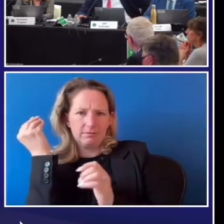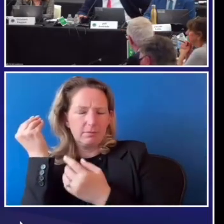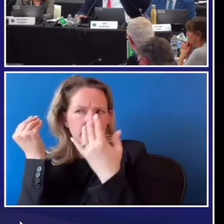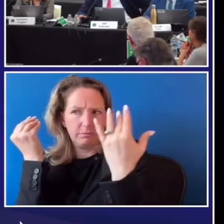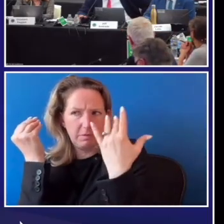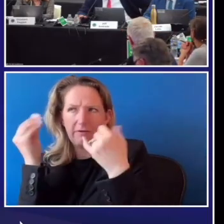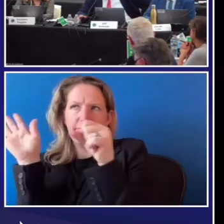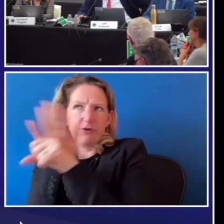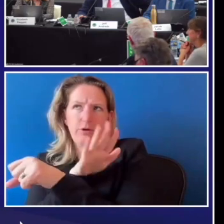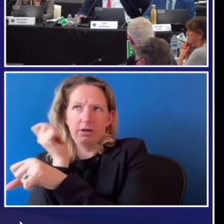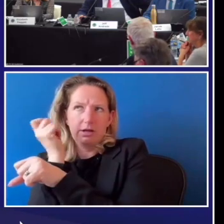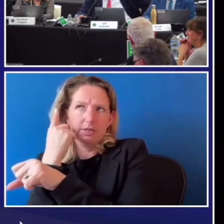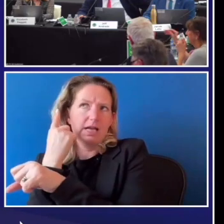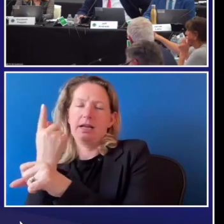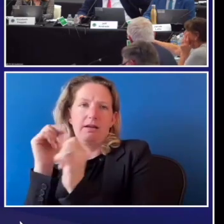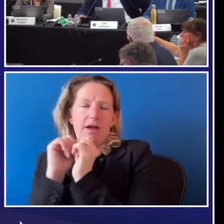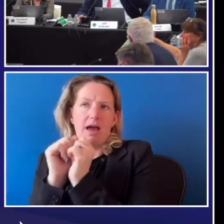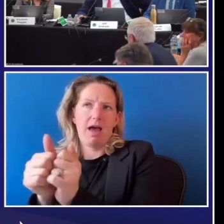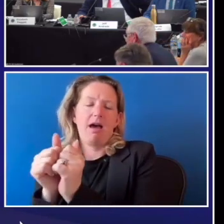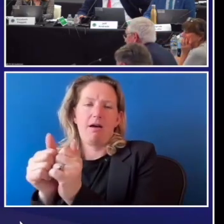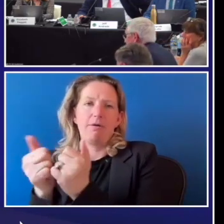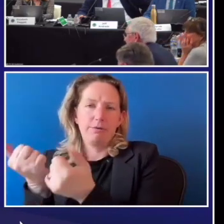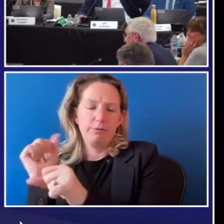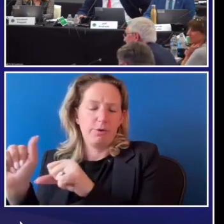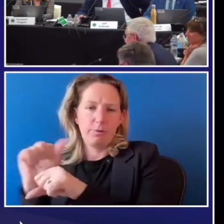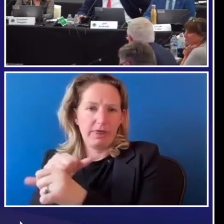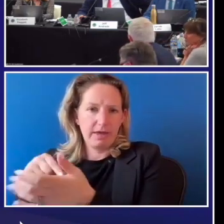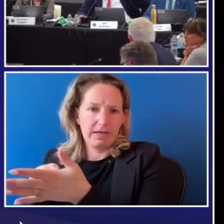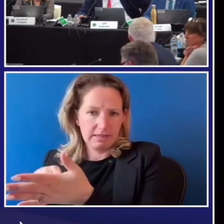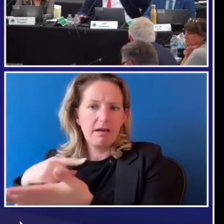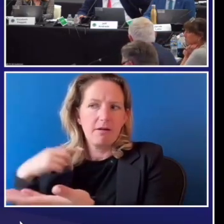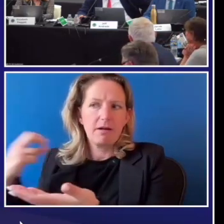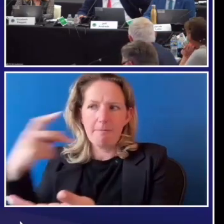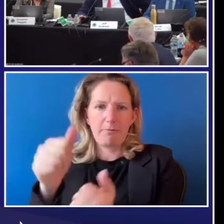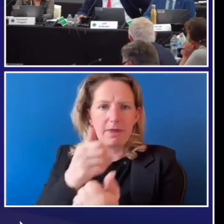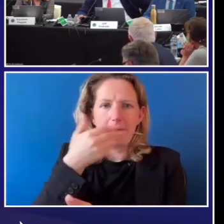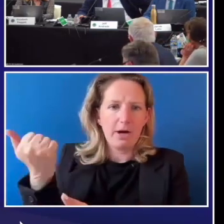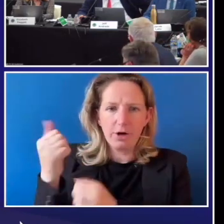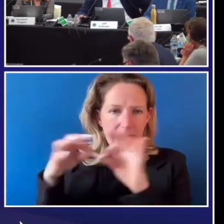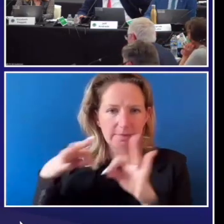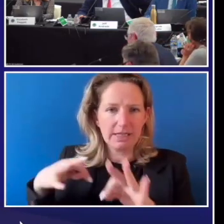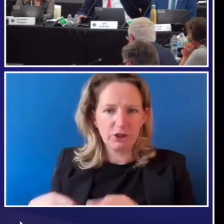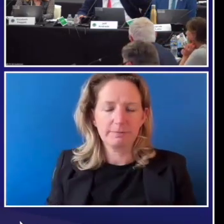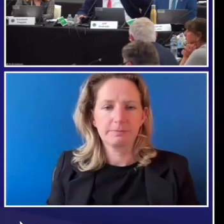you know, understanding of how we want to work this, um, and should I come back with a better explanation for you? Thank you both.